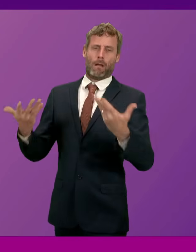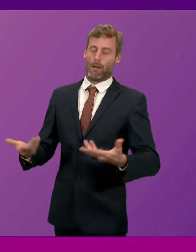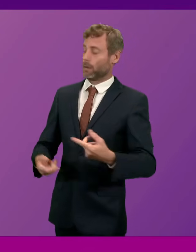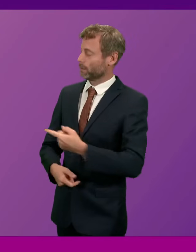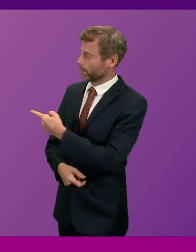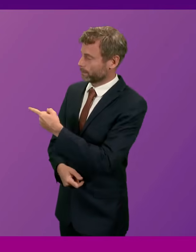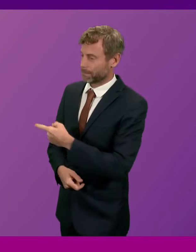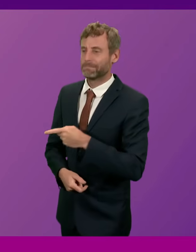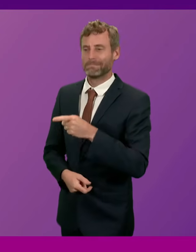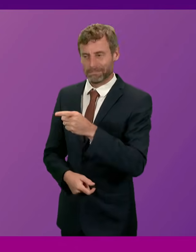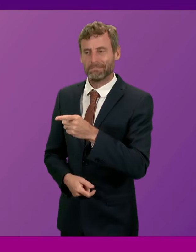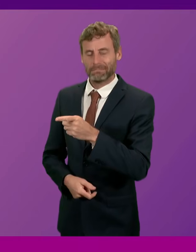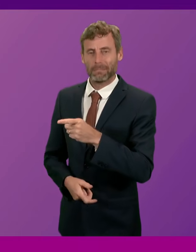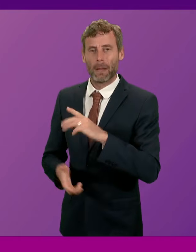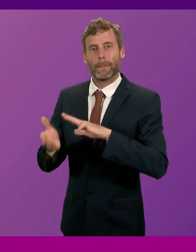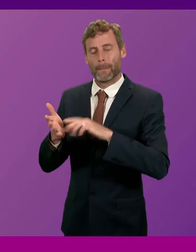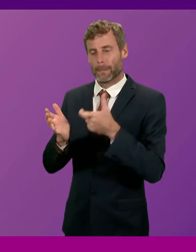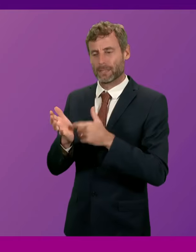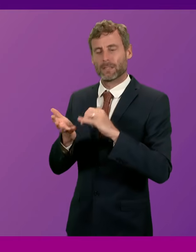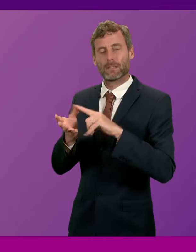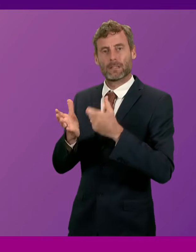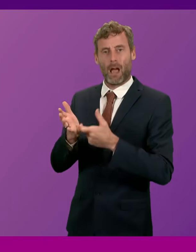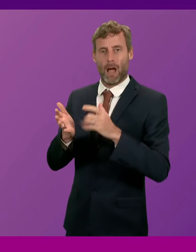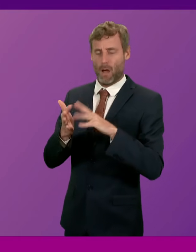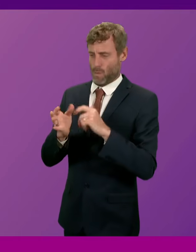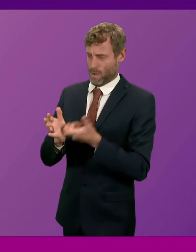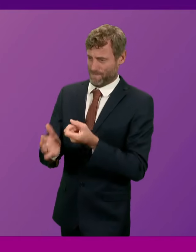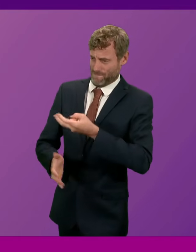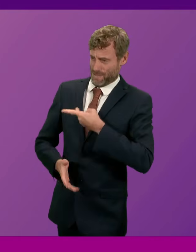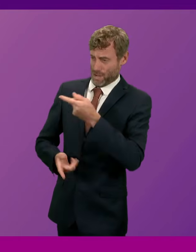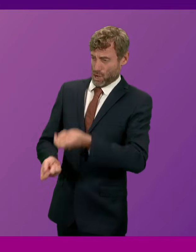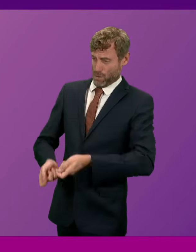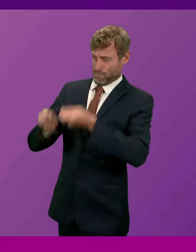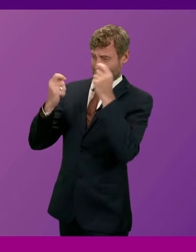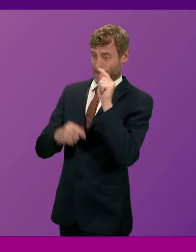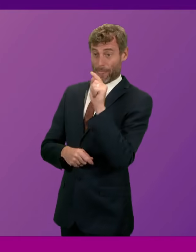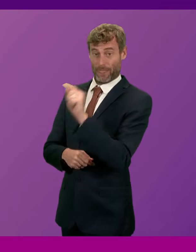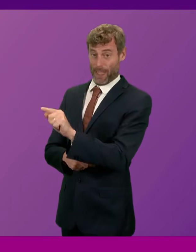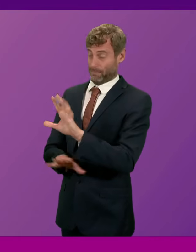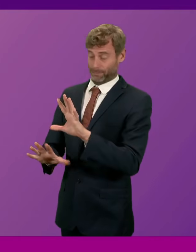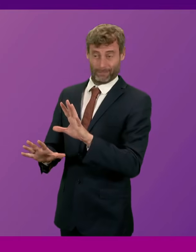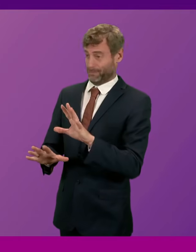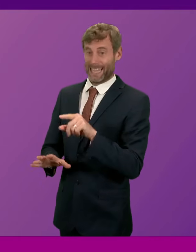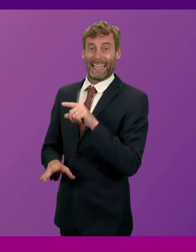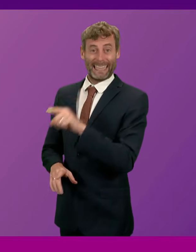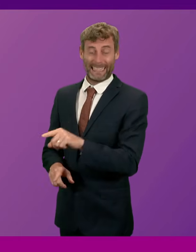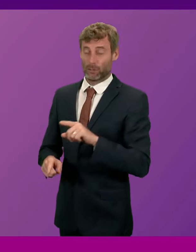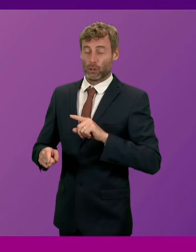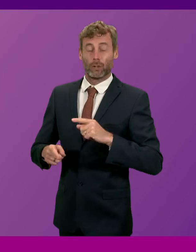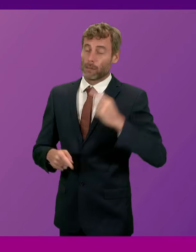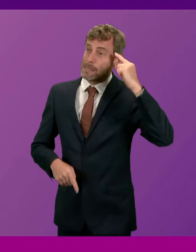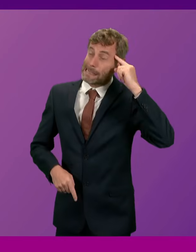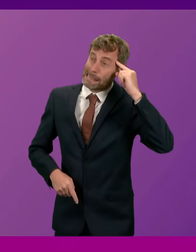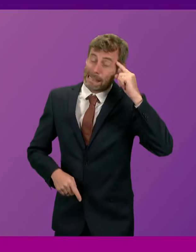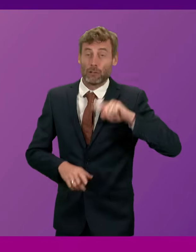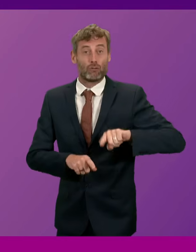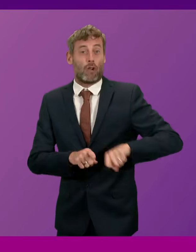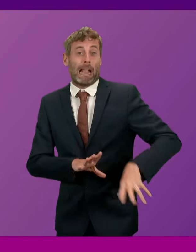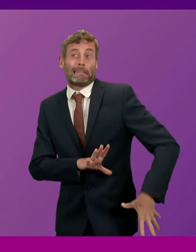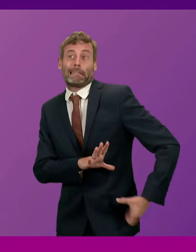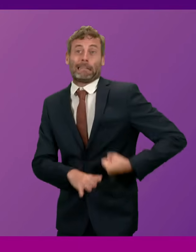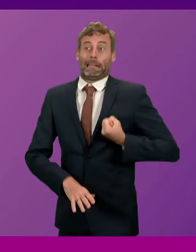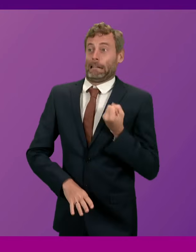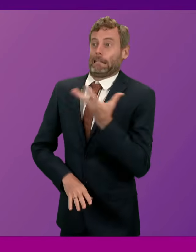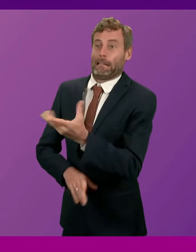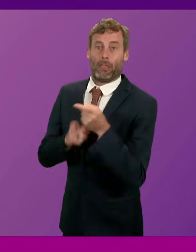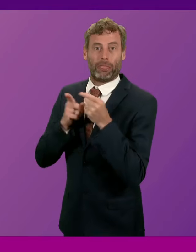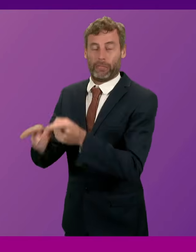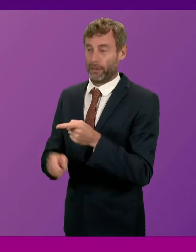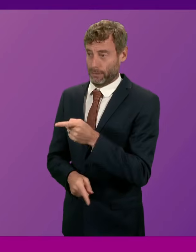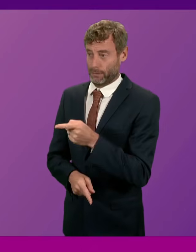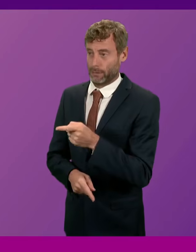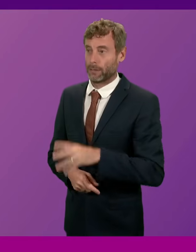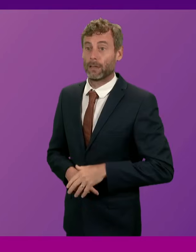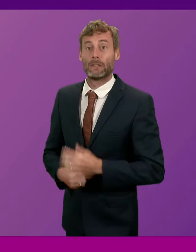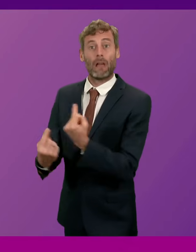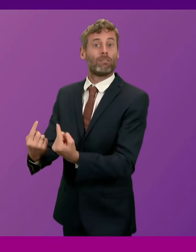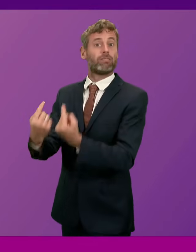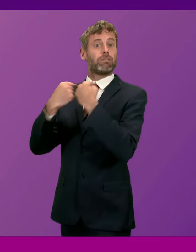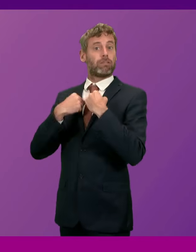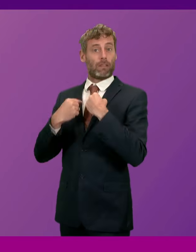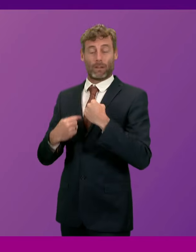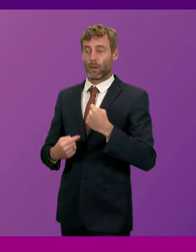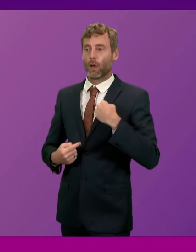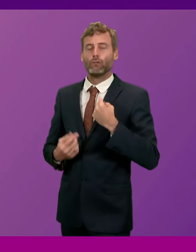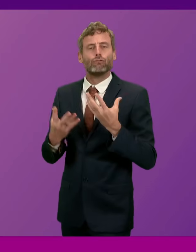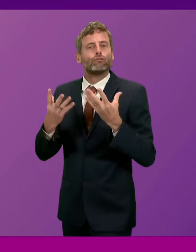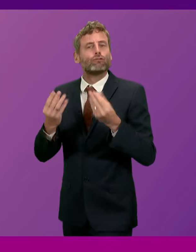Mr Sarwar is at the bottom of the barrel today. The accusation that there is a soft-touch justice